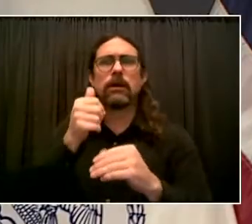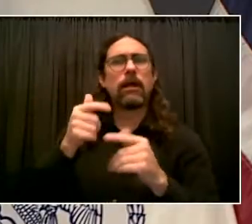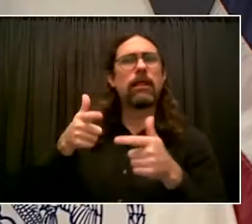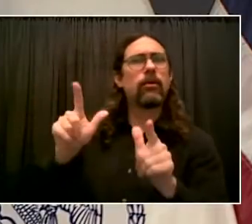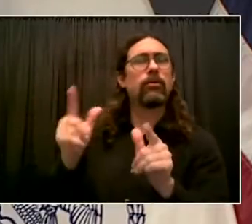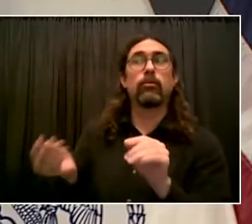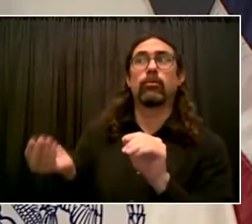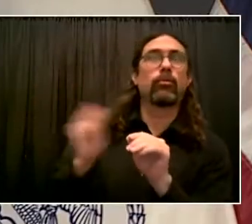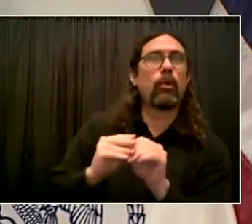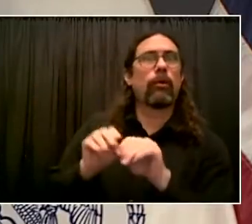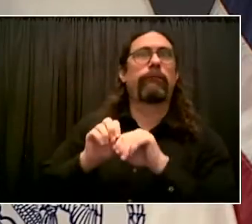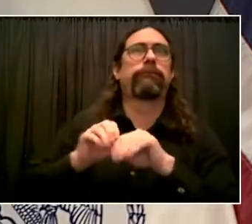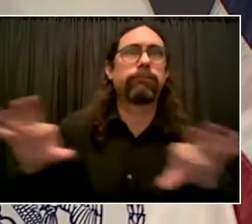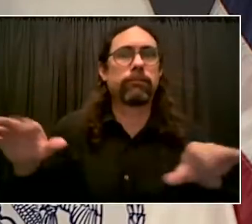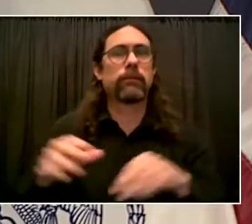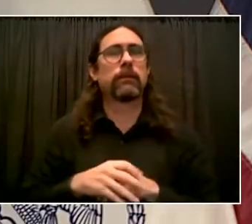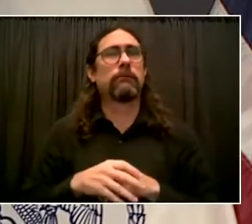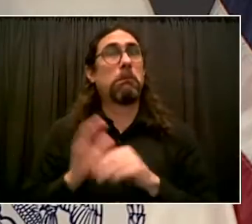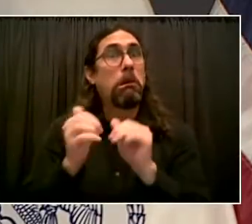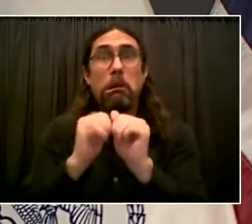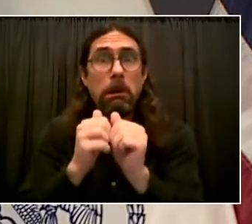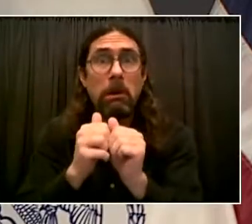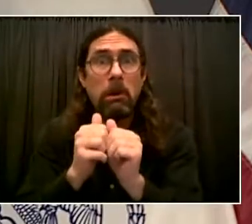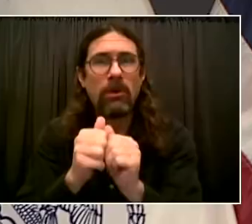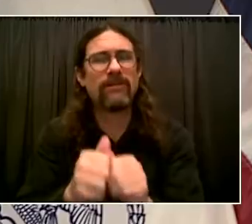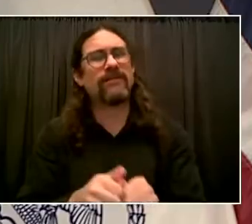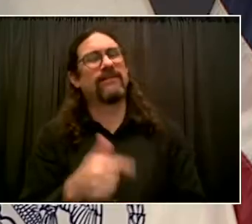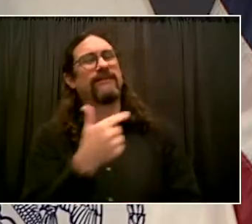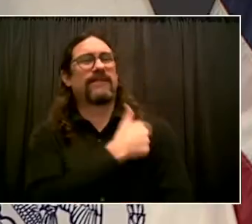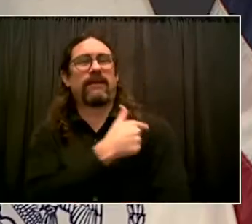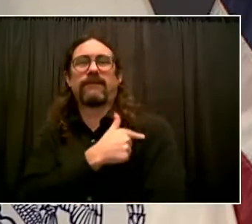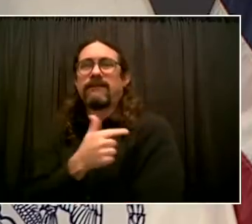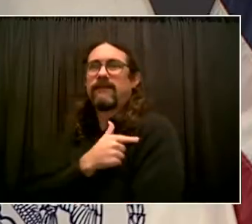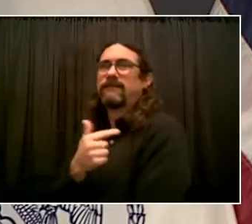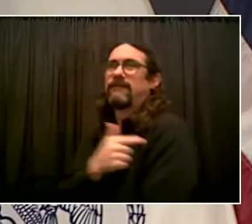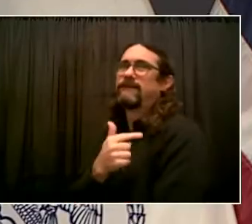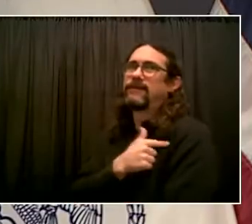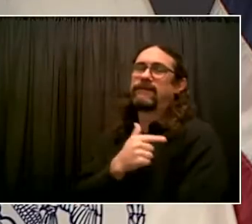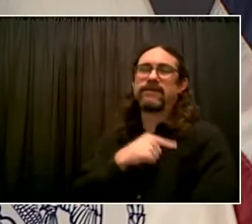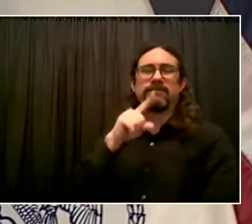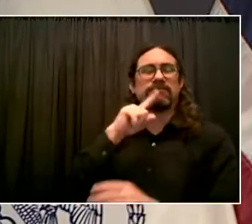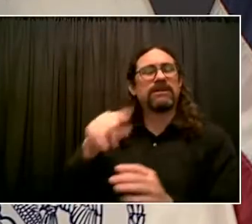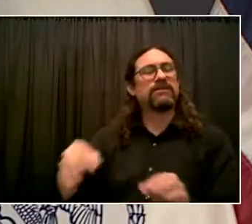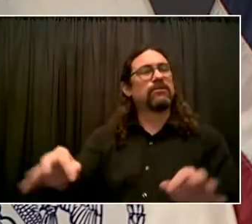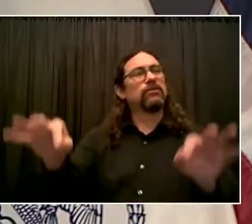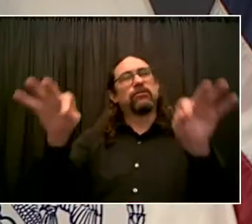A PREEMPTIVE STRIKE, GET OUT OF THIS PROBLEM BEFORE IT DEEPENS AND USE TE HTHING THAT